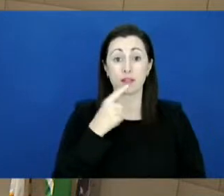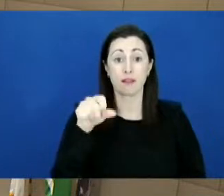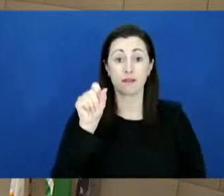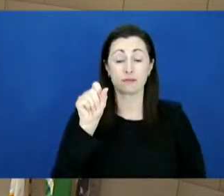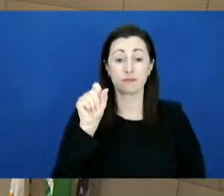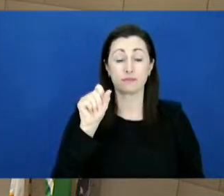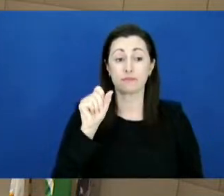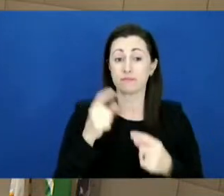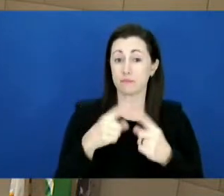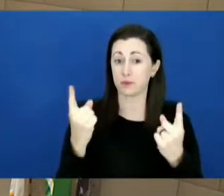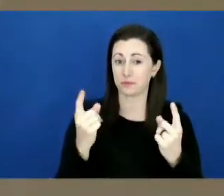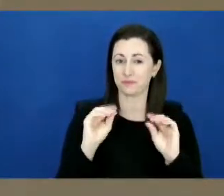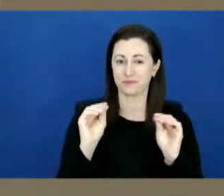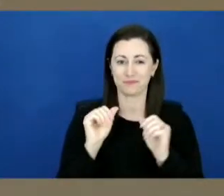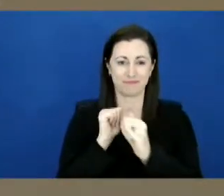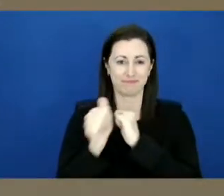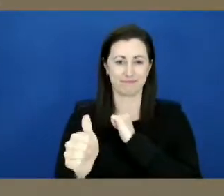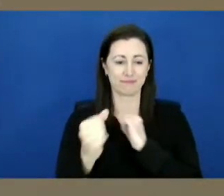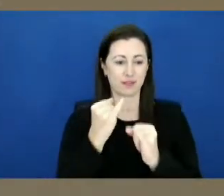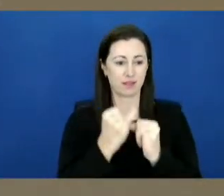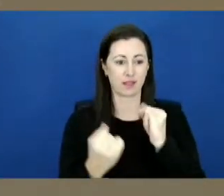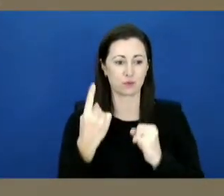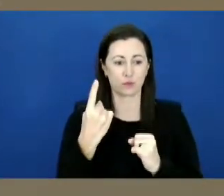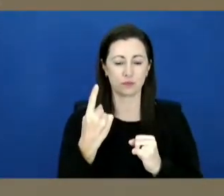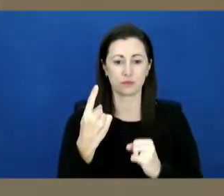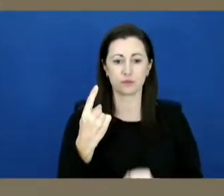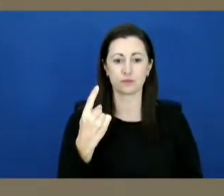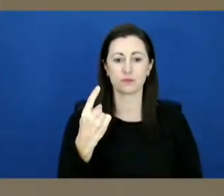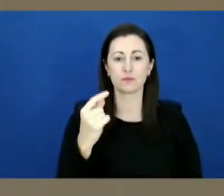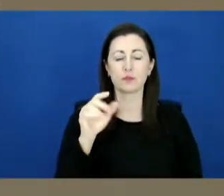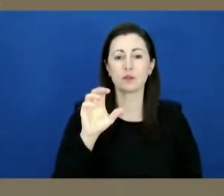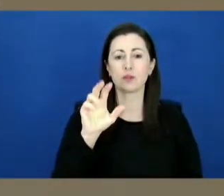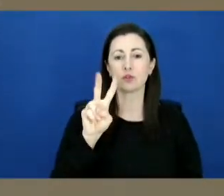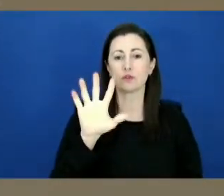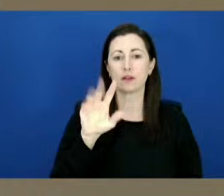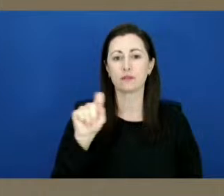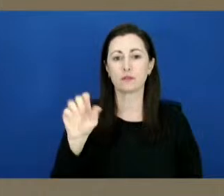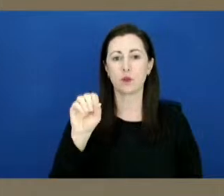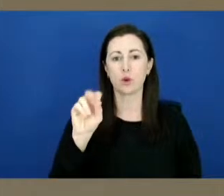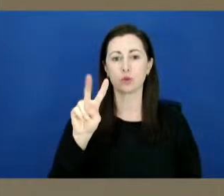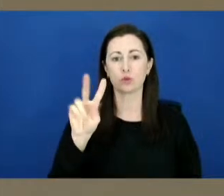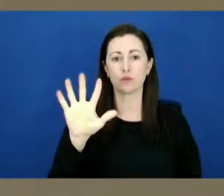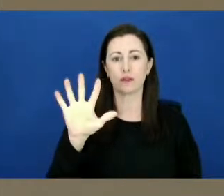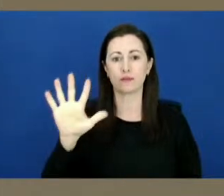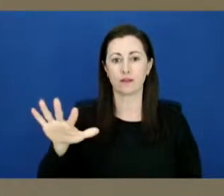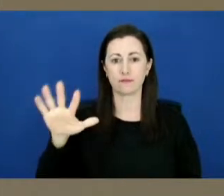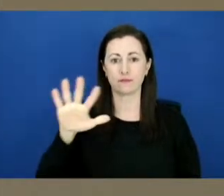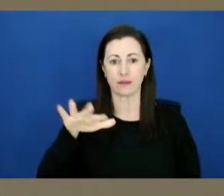MOVED AND SECONDED ANY UNREADINESS. HEARING NONE, ALL OF THOSE IN